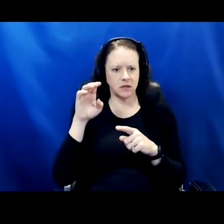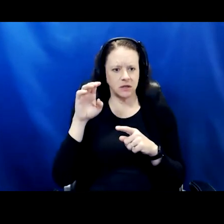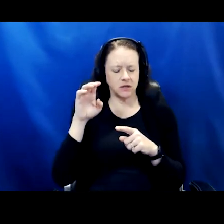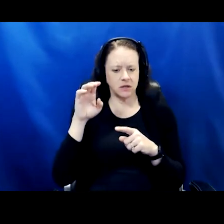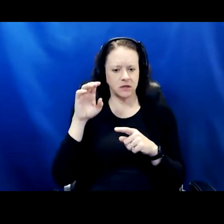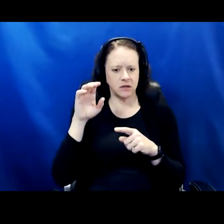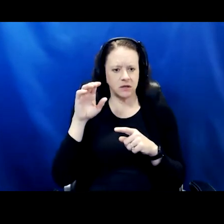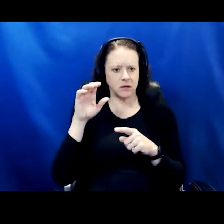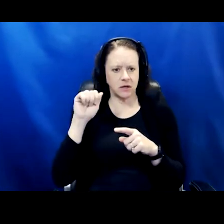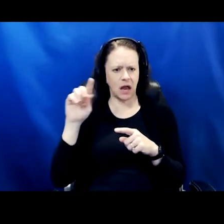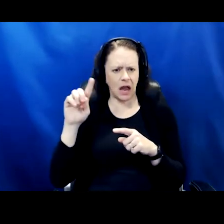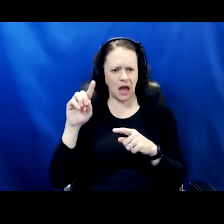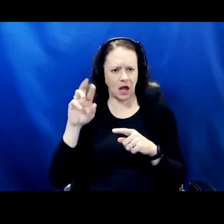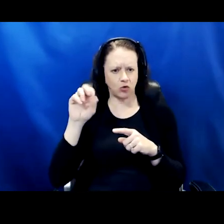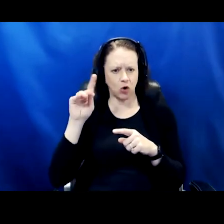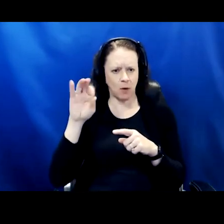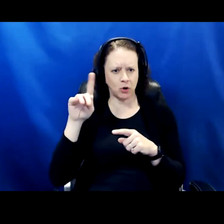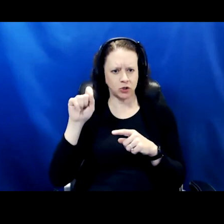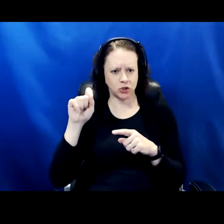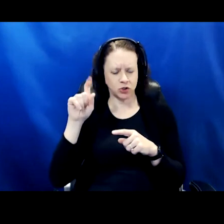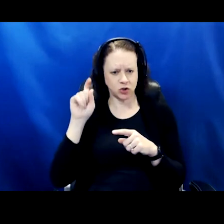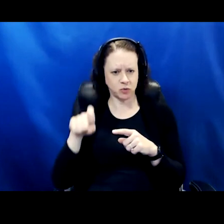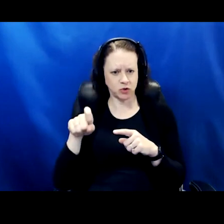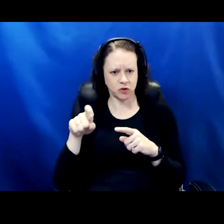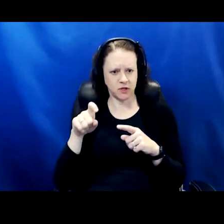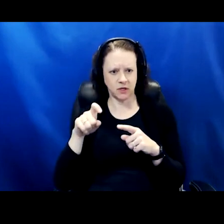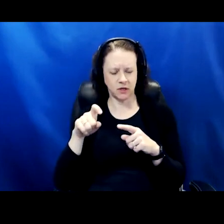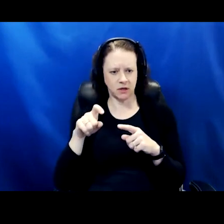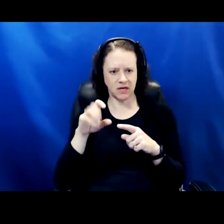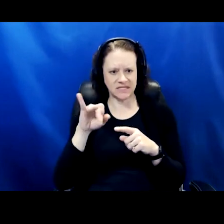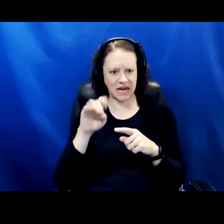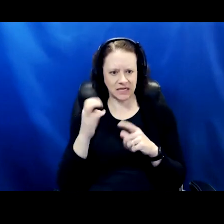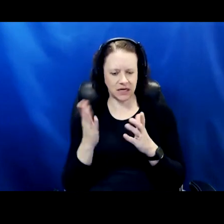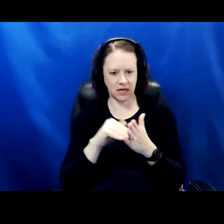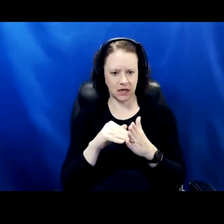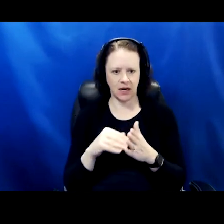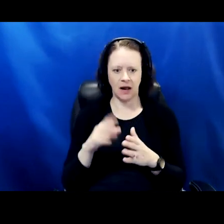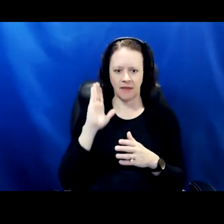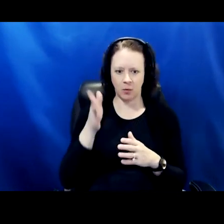Do you guys know anything about that? [Susan] So this is Susan Henderson. They're going to do one more pop-up for sure